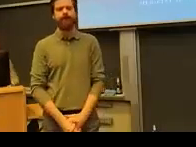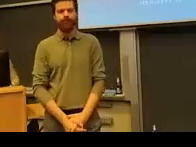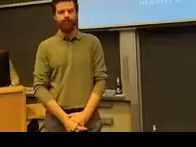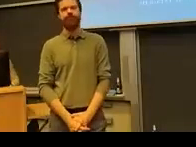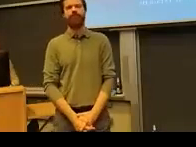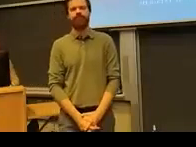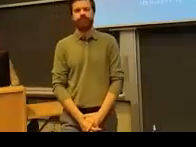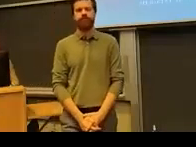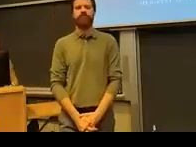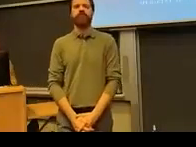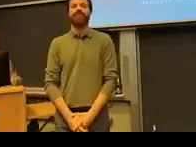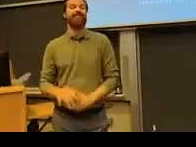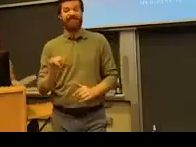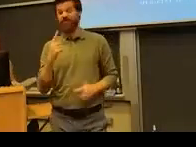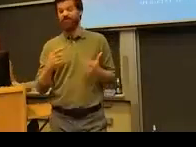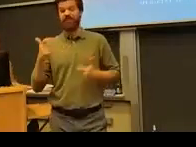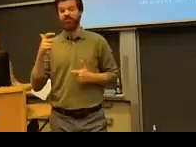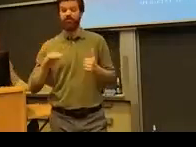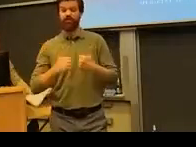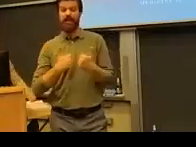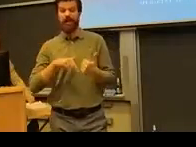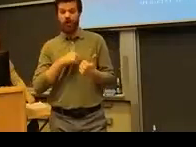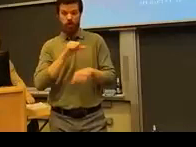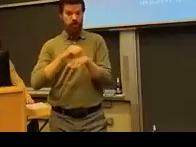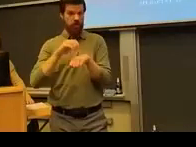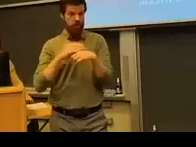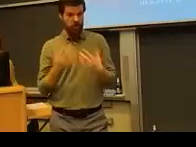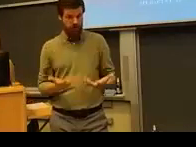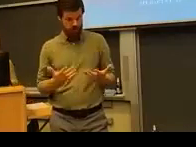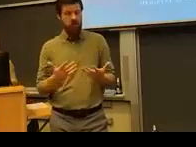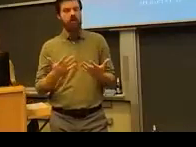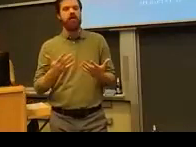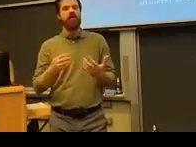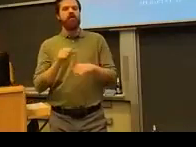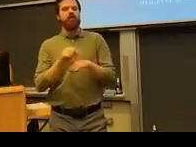of the biggest challenges that we have been working on and working on addressing with our